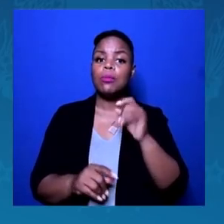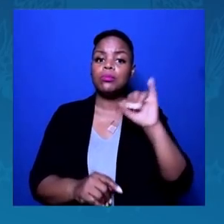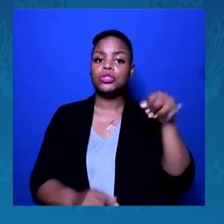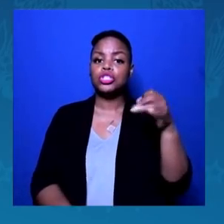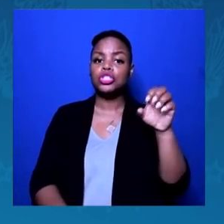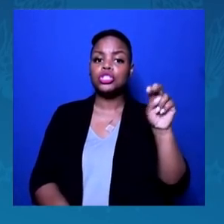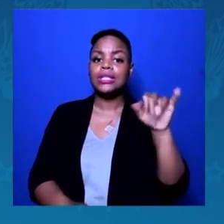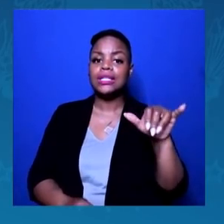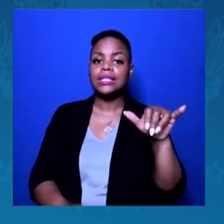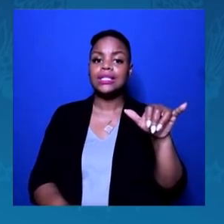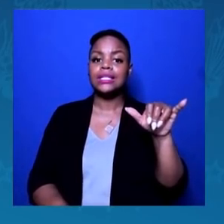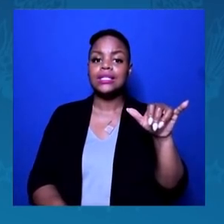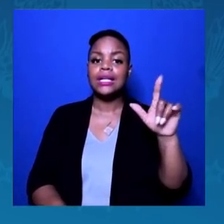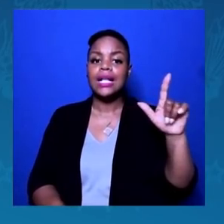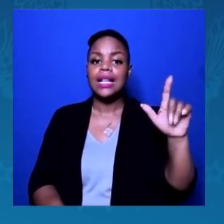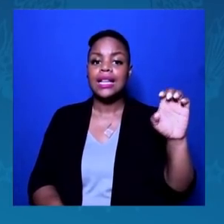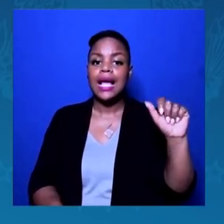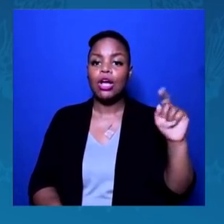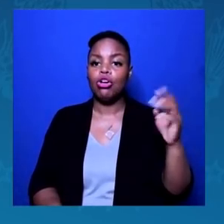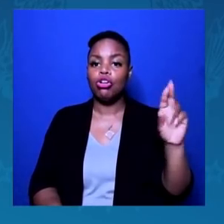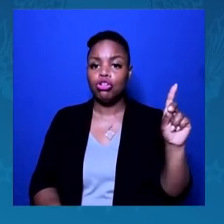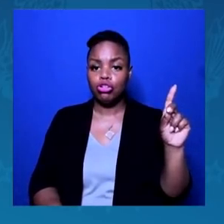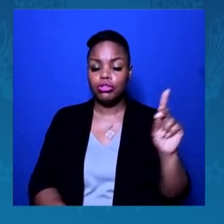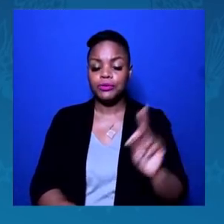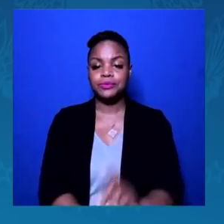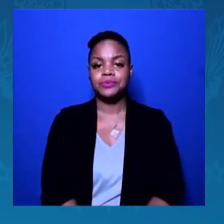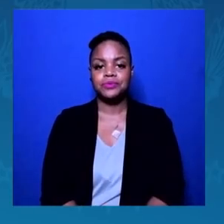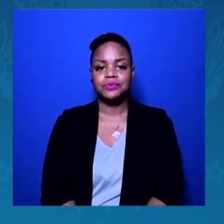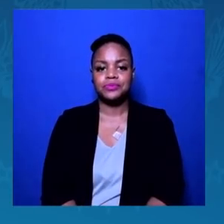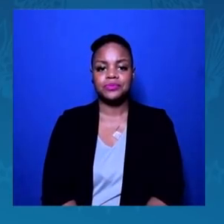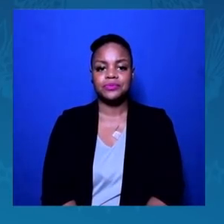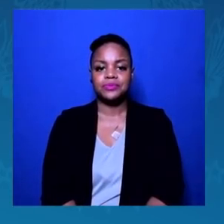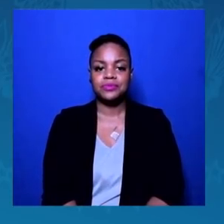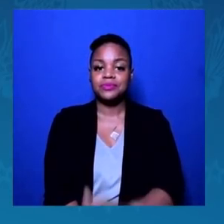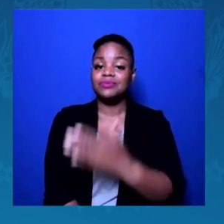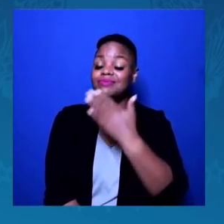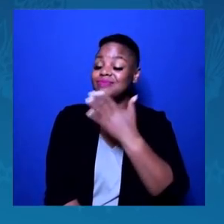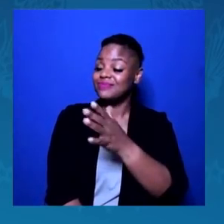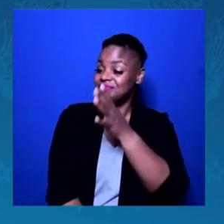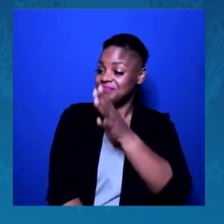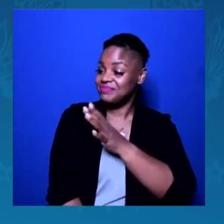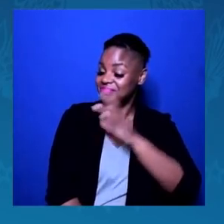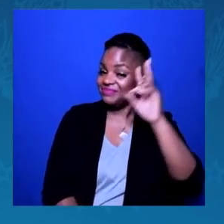You spend part of your day today -- I'm over here. The Vice President: Oh, thank you. The Press: You spent part of your day today